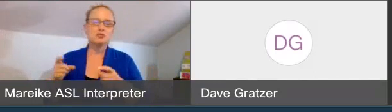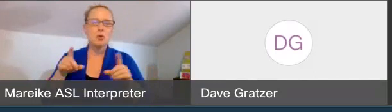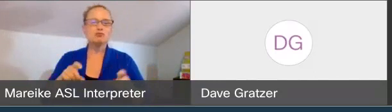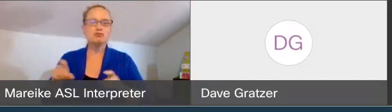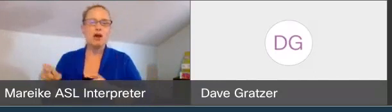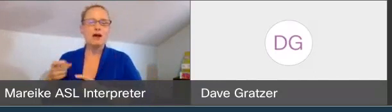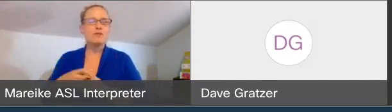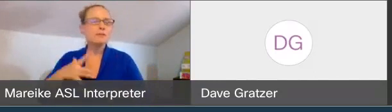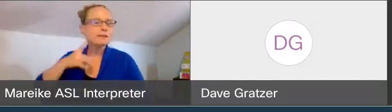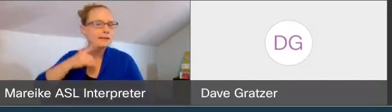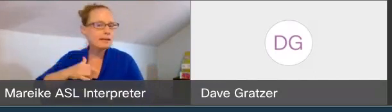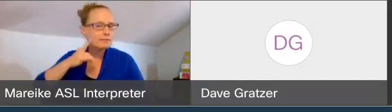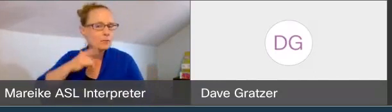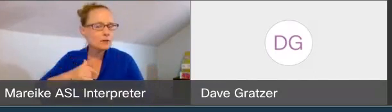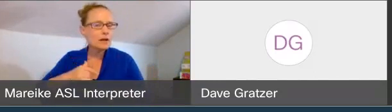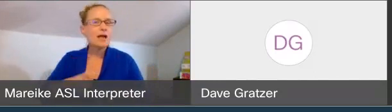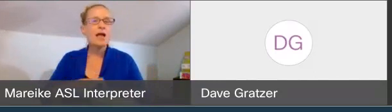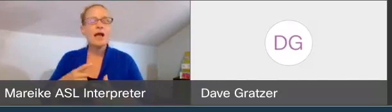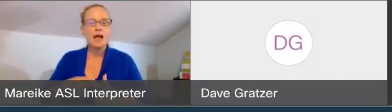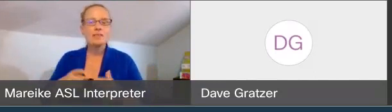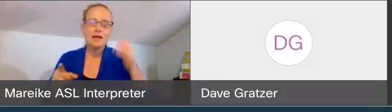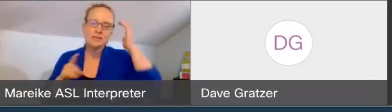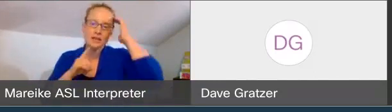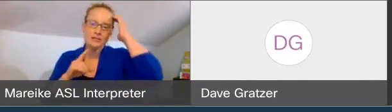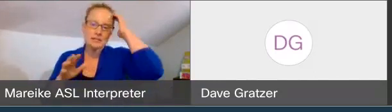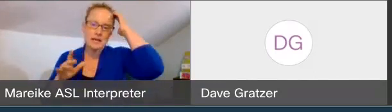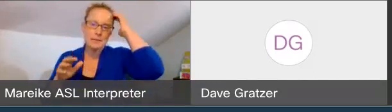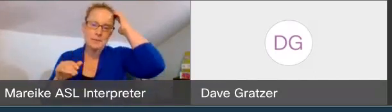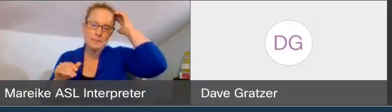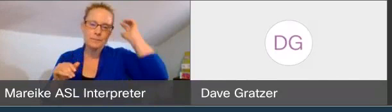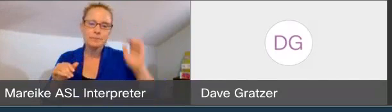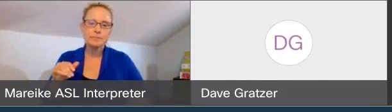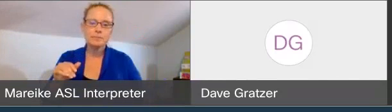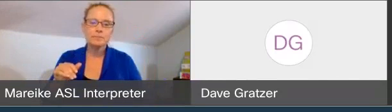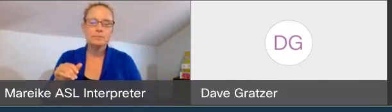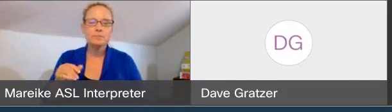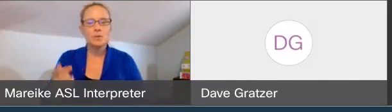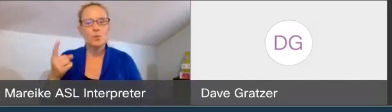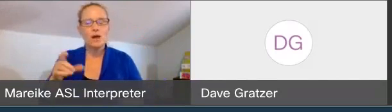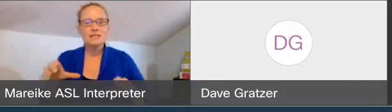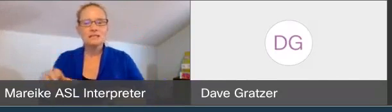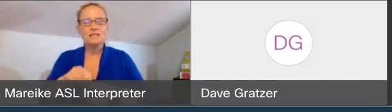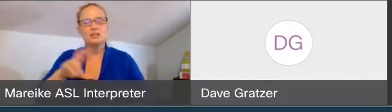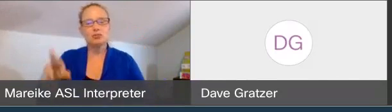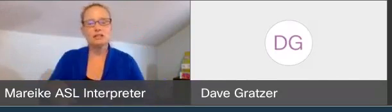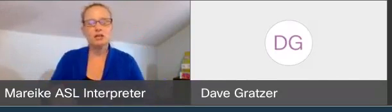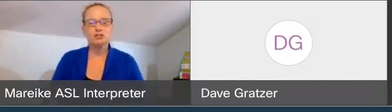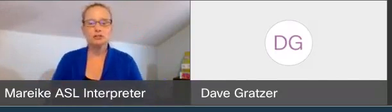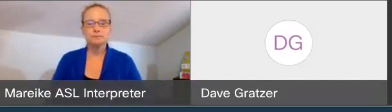California and then there's the one conducted in Rochester. The difference